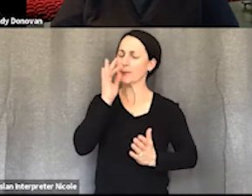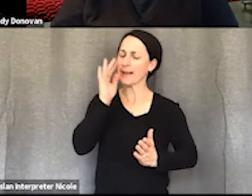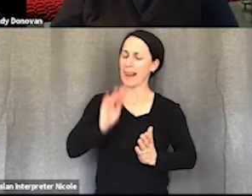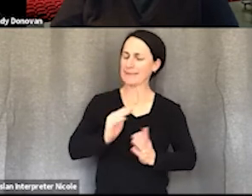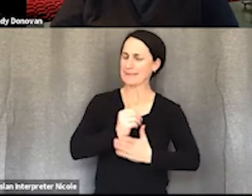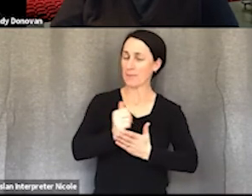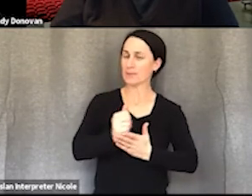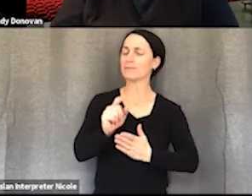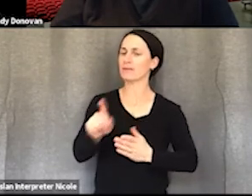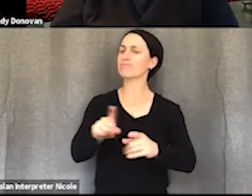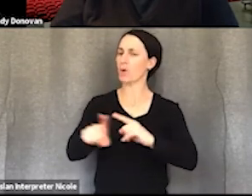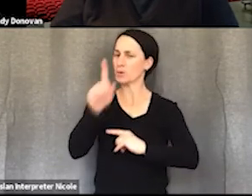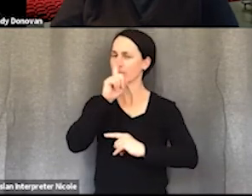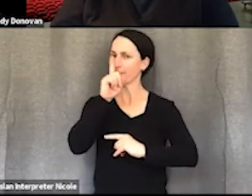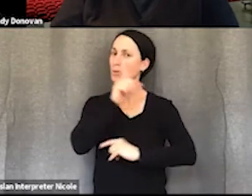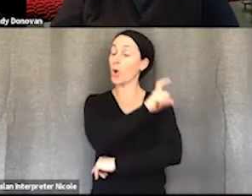confident in that.